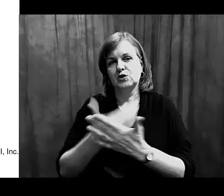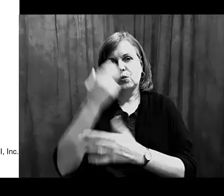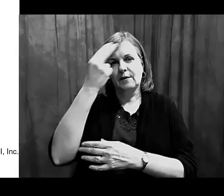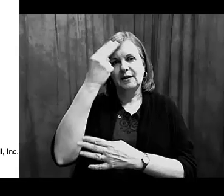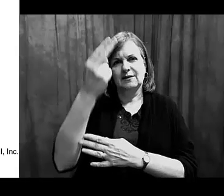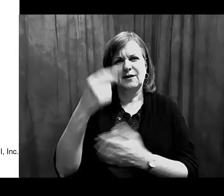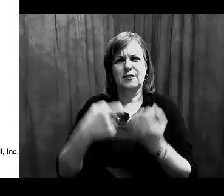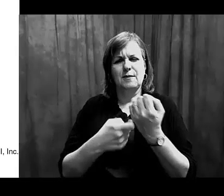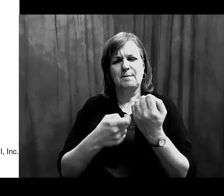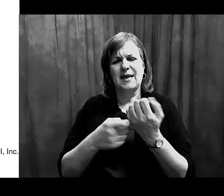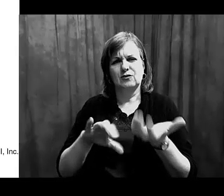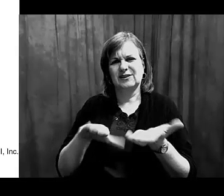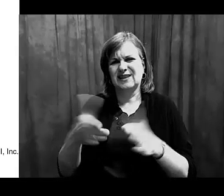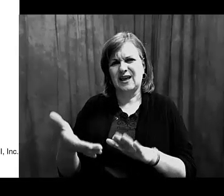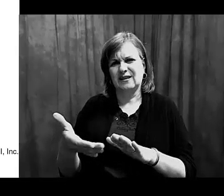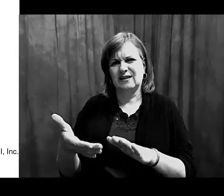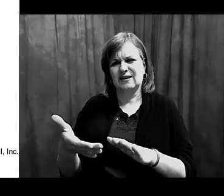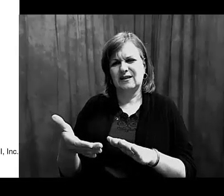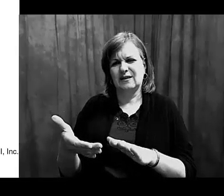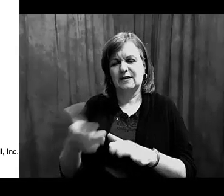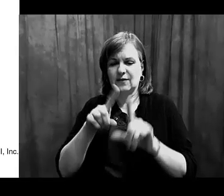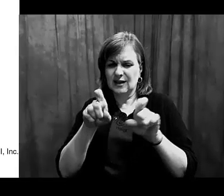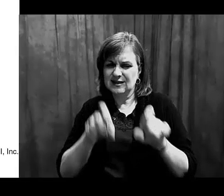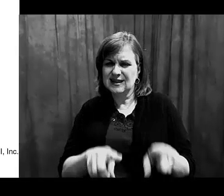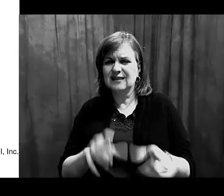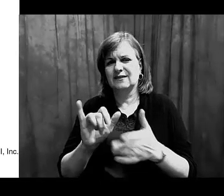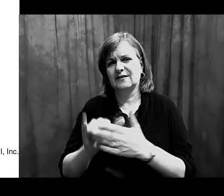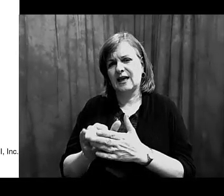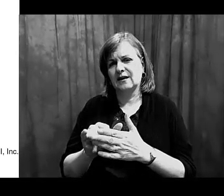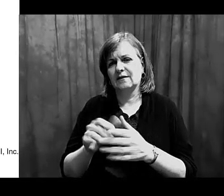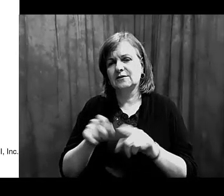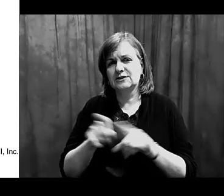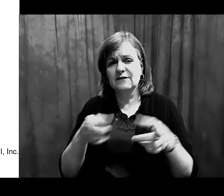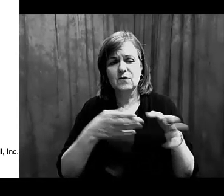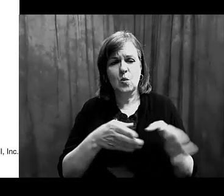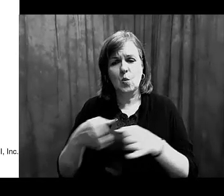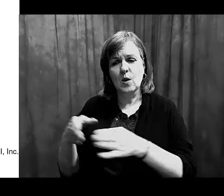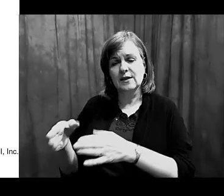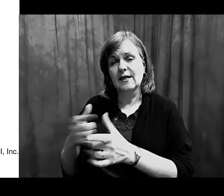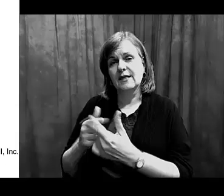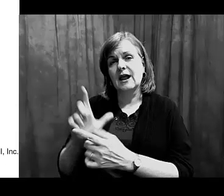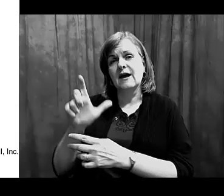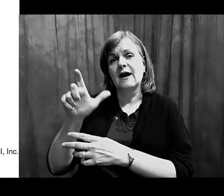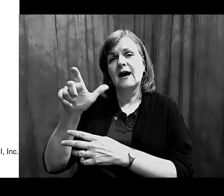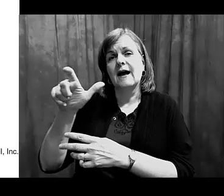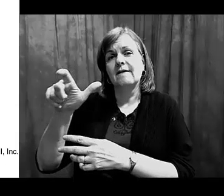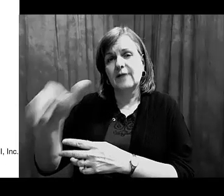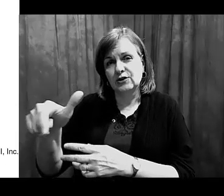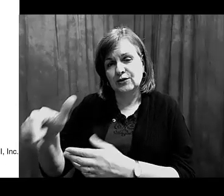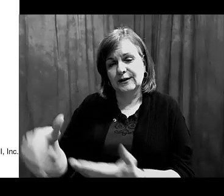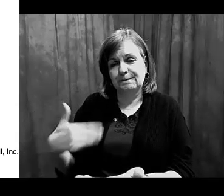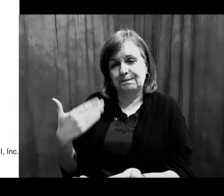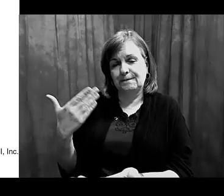make a new hypothesis - my battery is dead -- I start testing that - and I test it in different ways until eventually